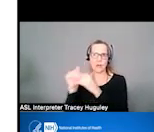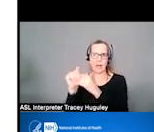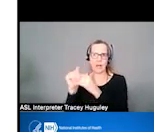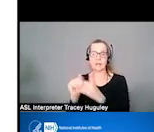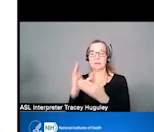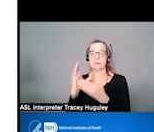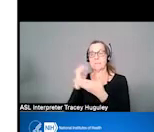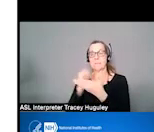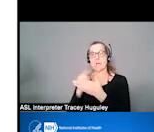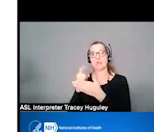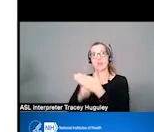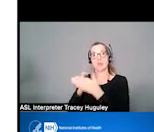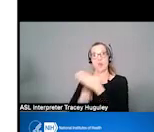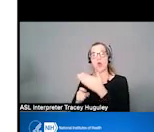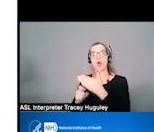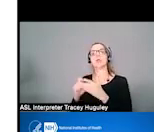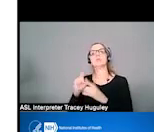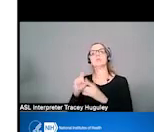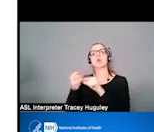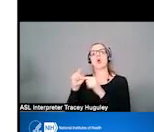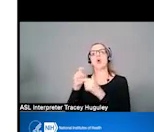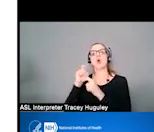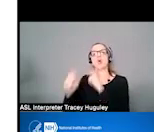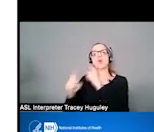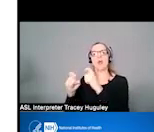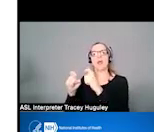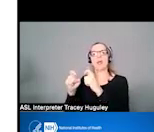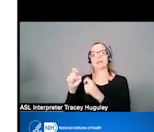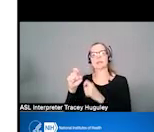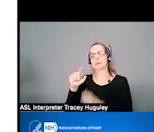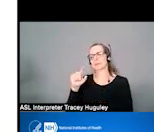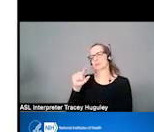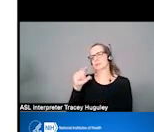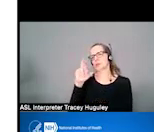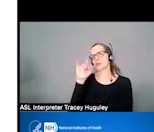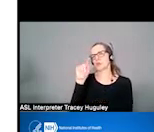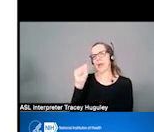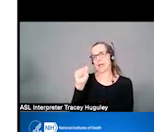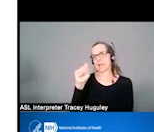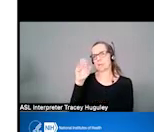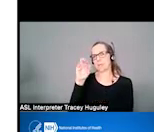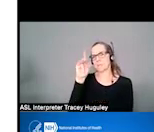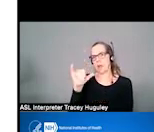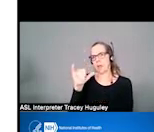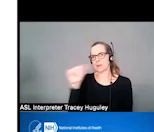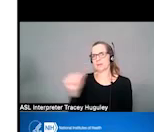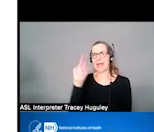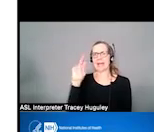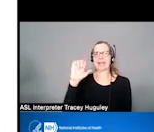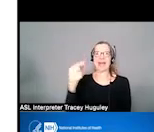can be directed to grantspolicy@nih.gov. And if you're looking for general information on budget